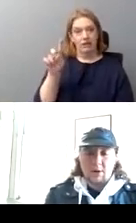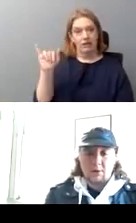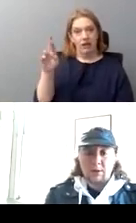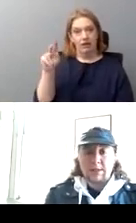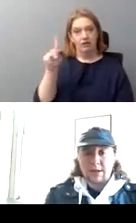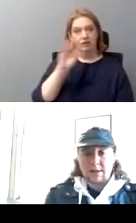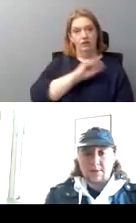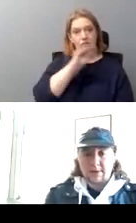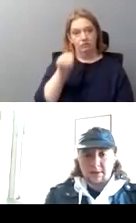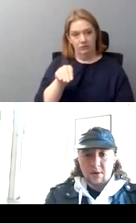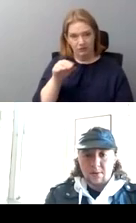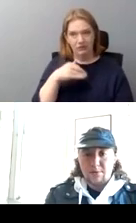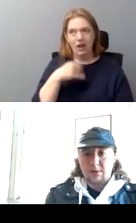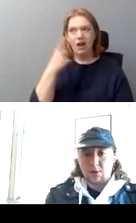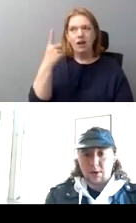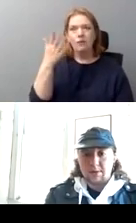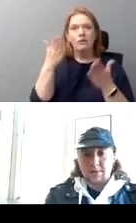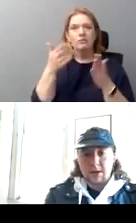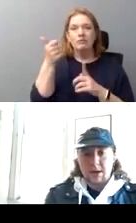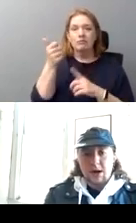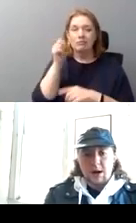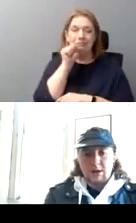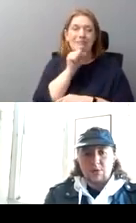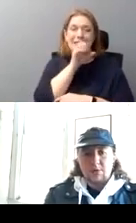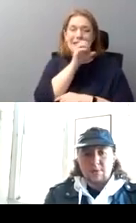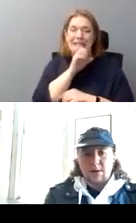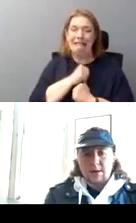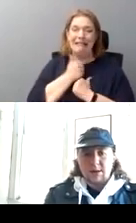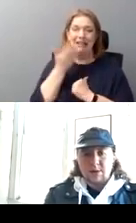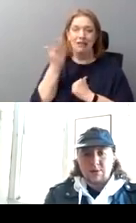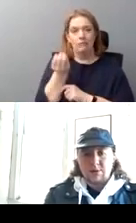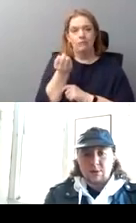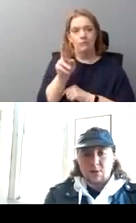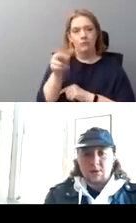elderly tenant living at the home, Mr. Gordon. Ireland quickly made arrangements for Mr. Gordon